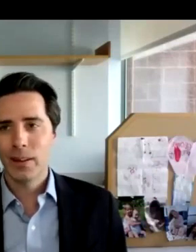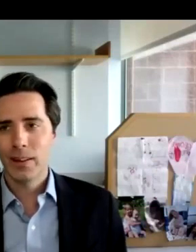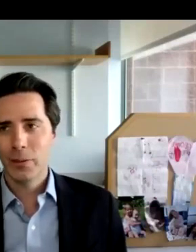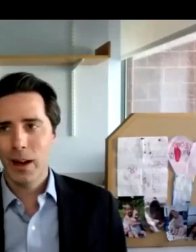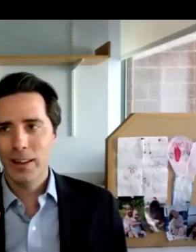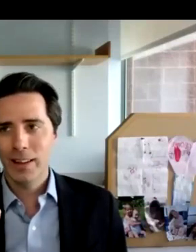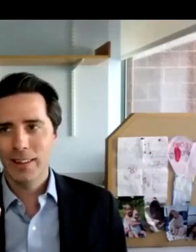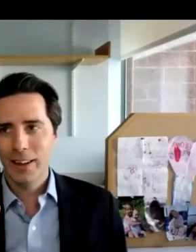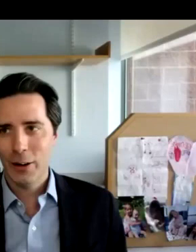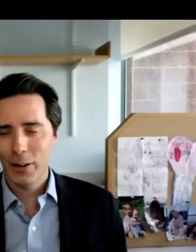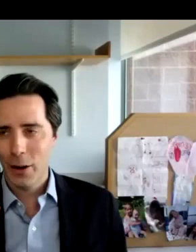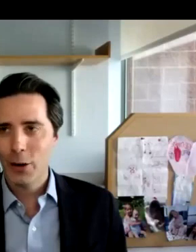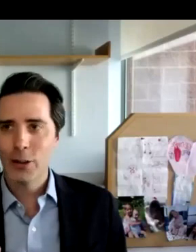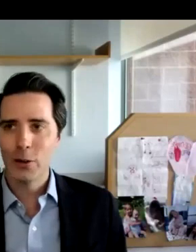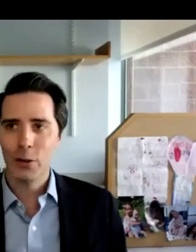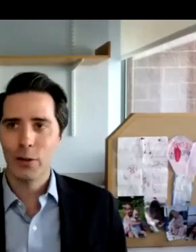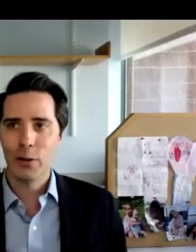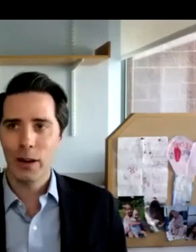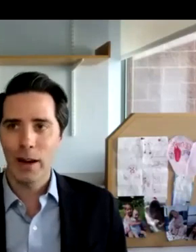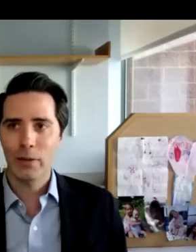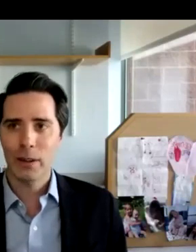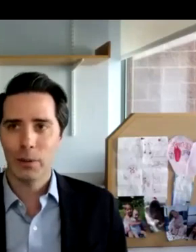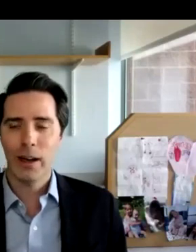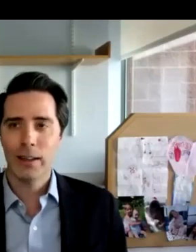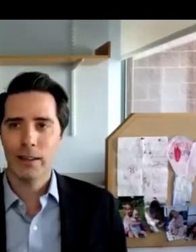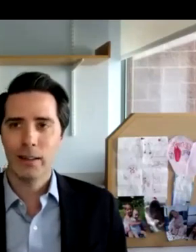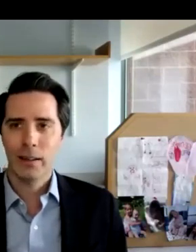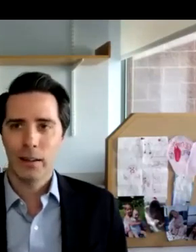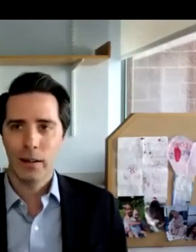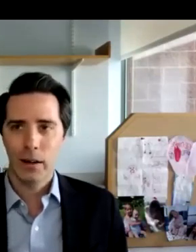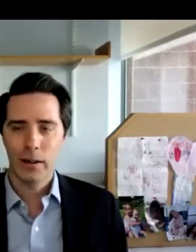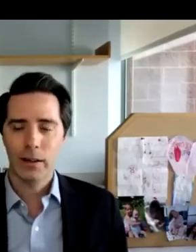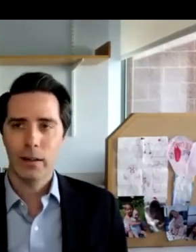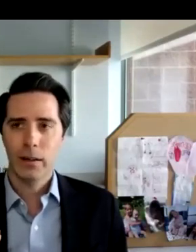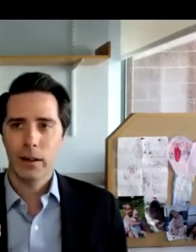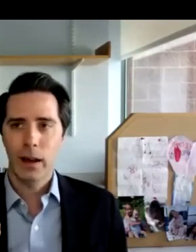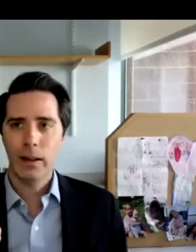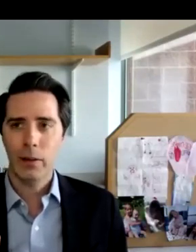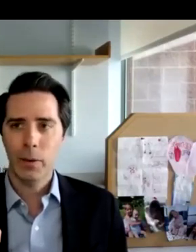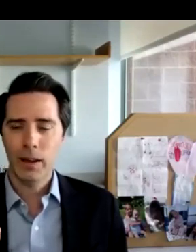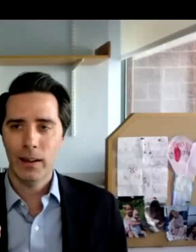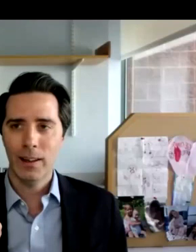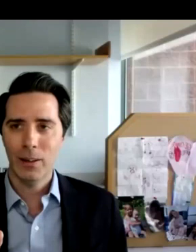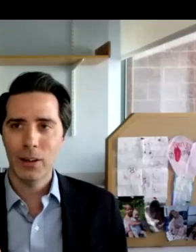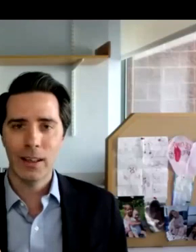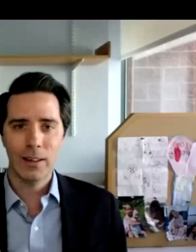I there are some children who have